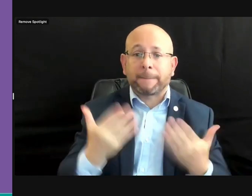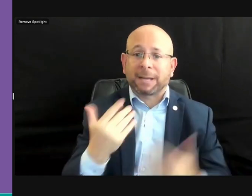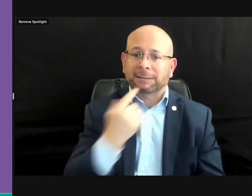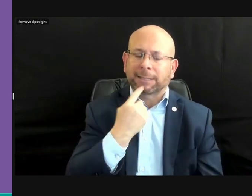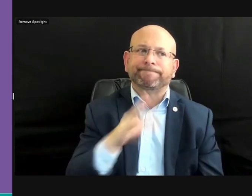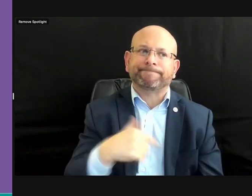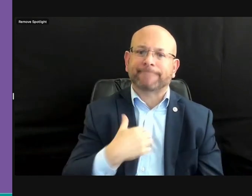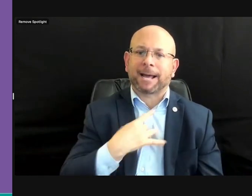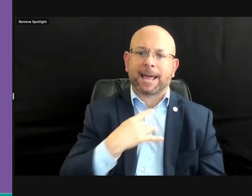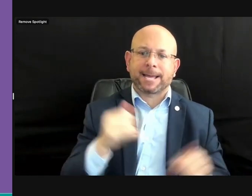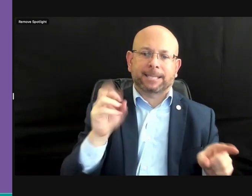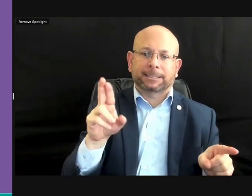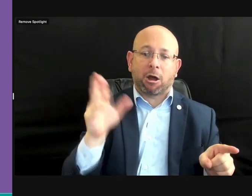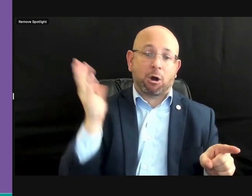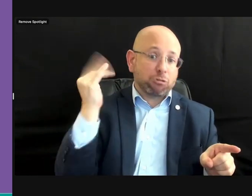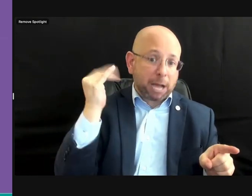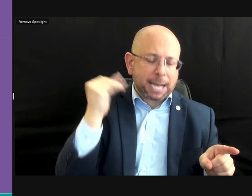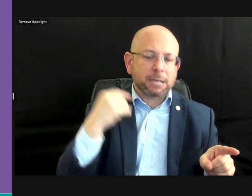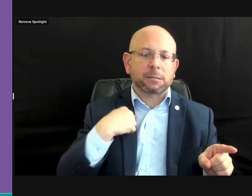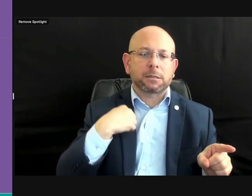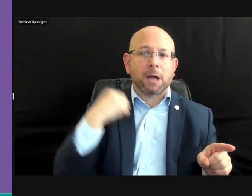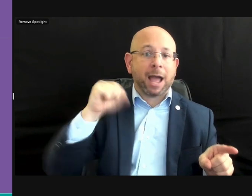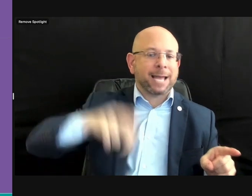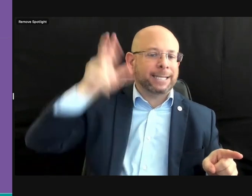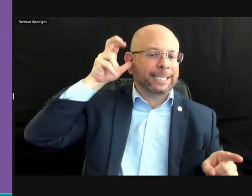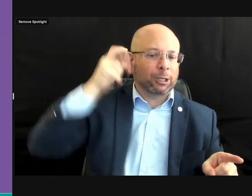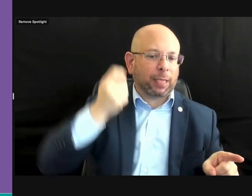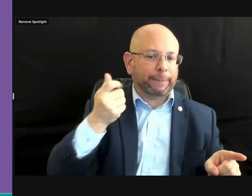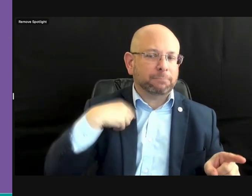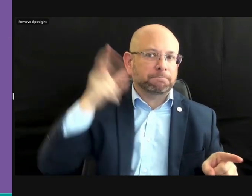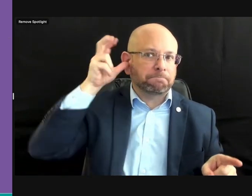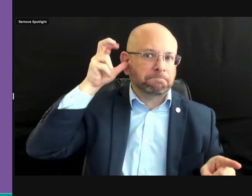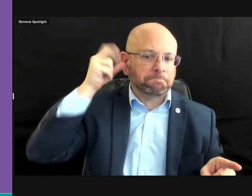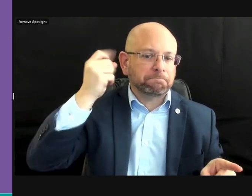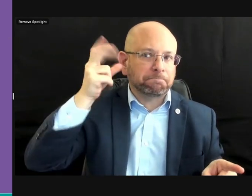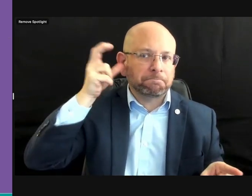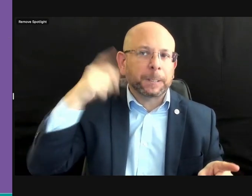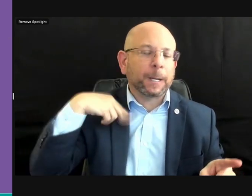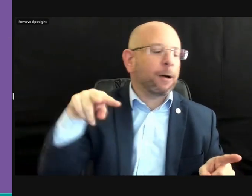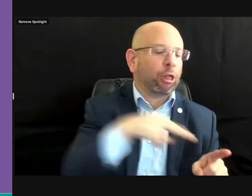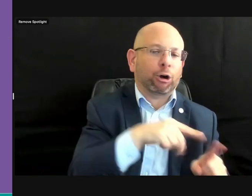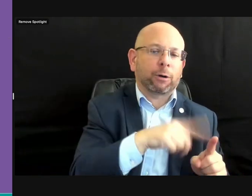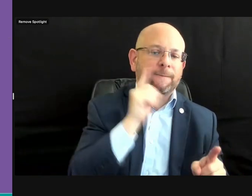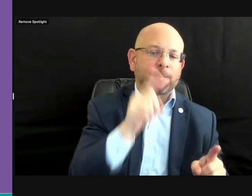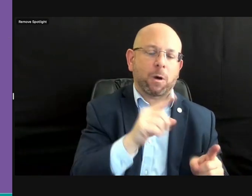may say they like ASR because they may have some hearing with their hearing levels.